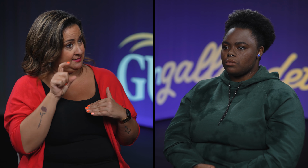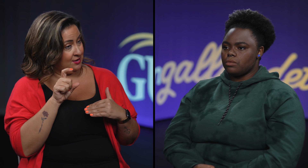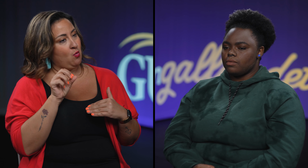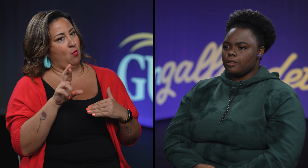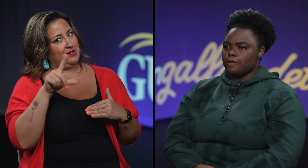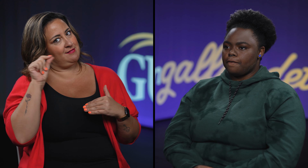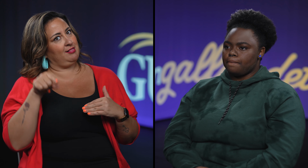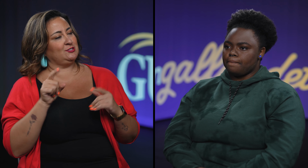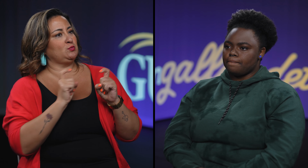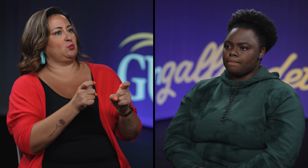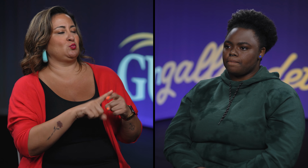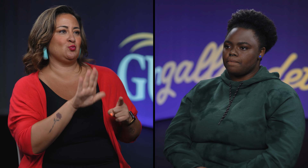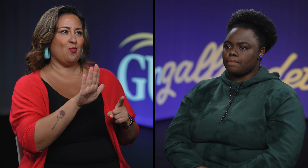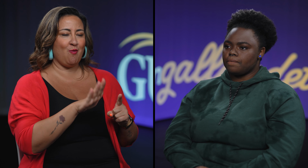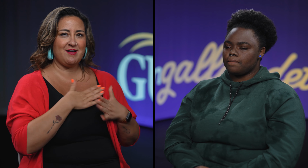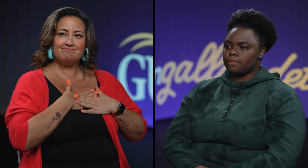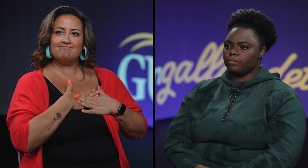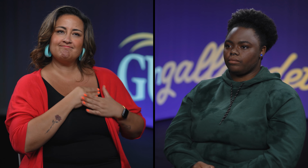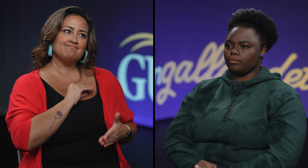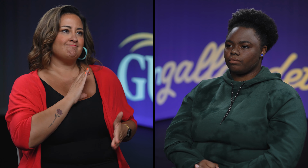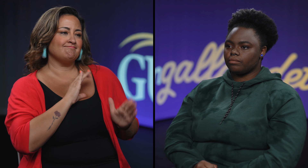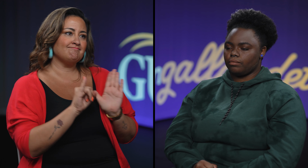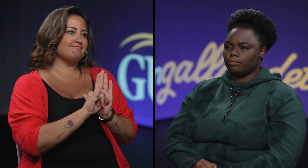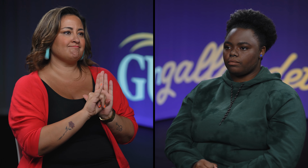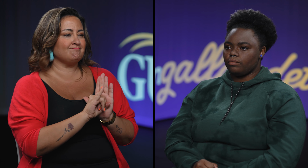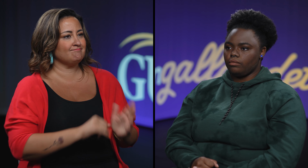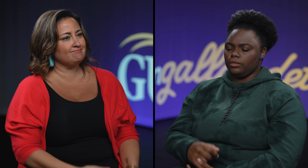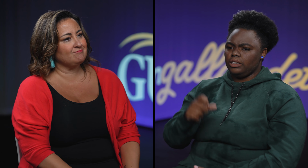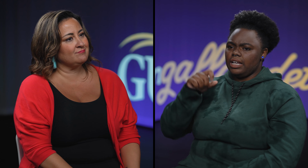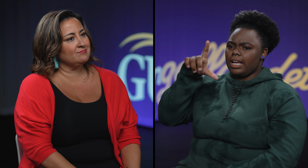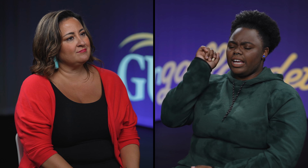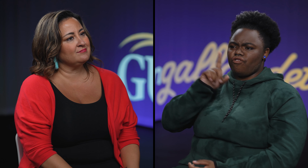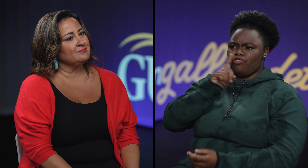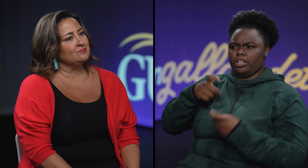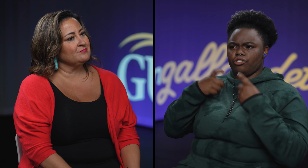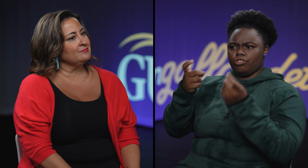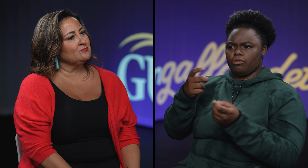Or did Gallaudet contribute to you accepting that identity? Gallaudet truly contributed.